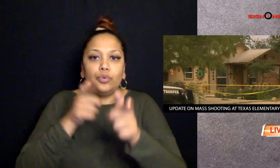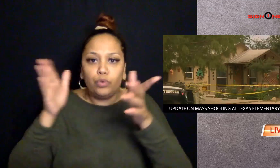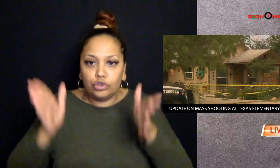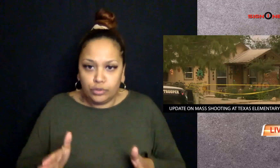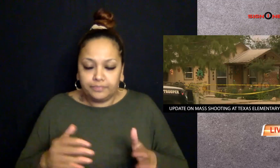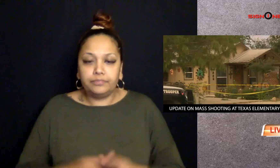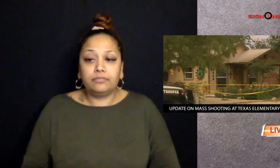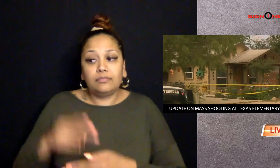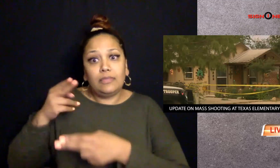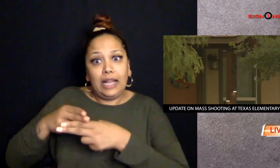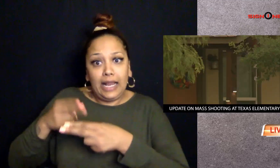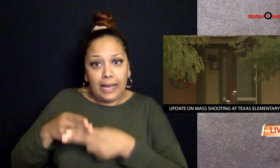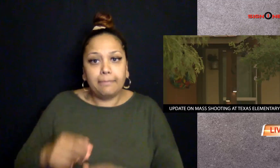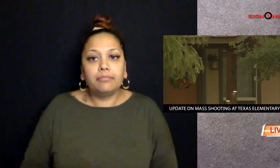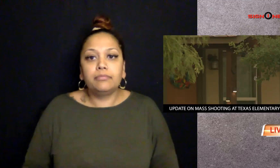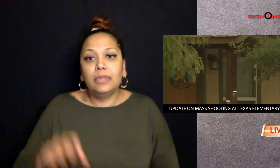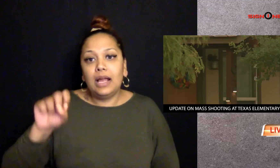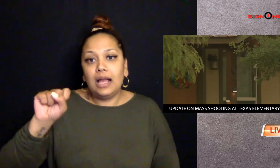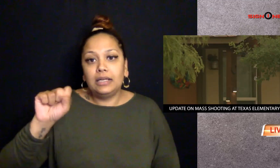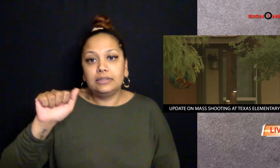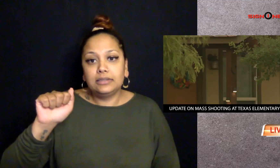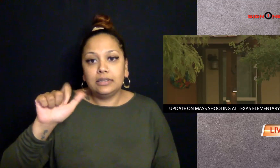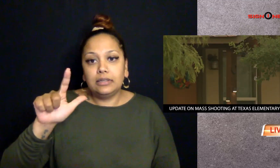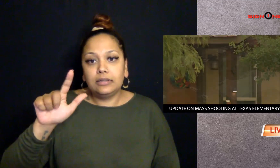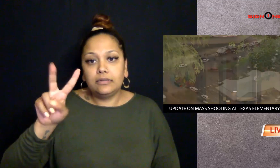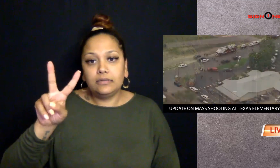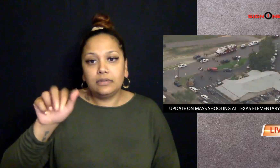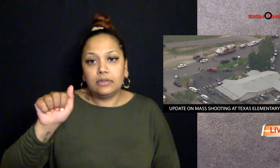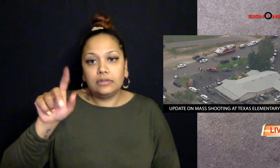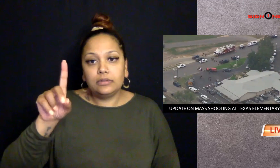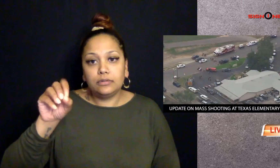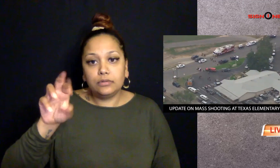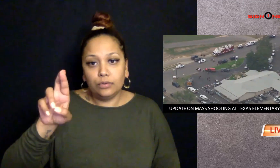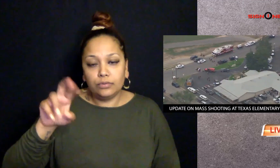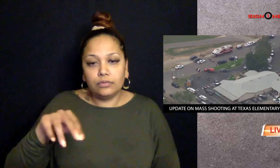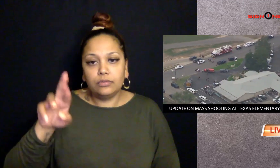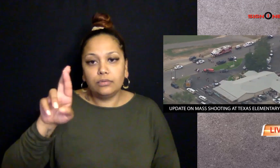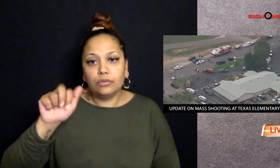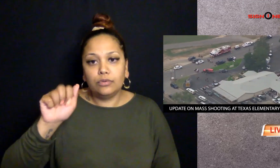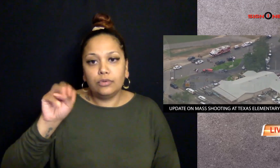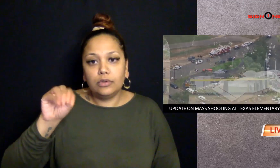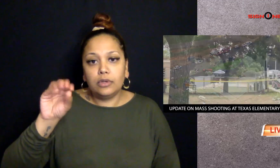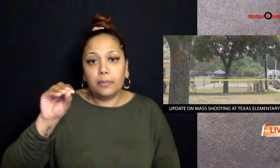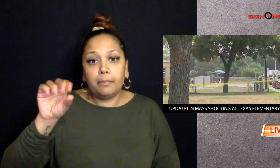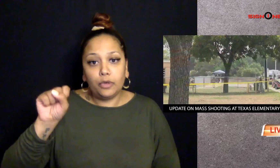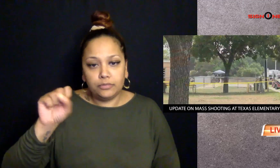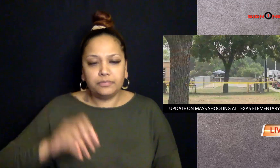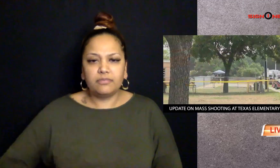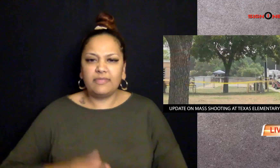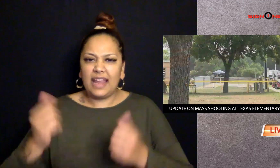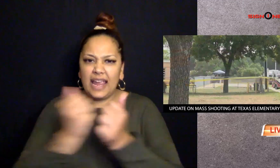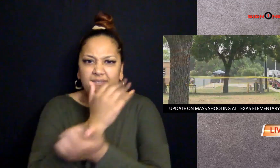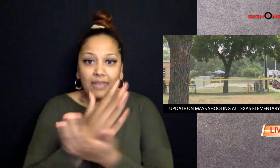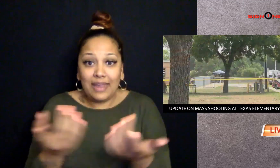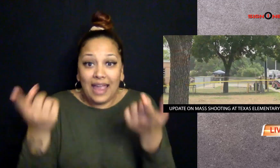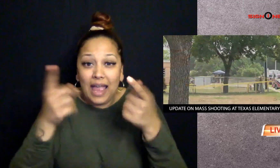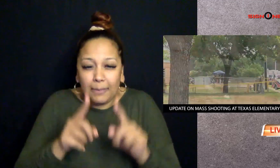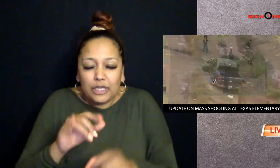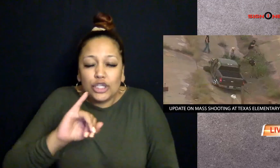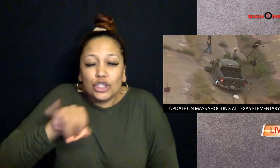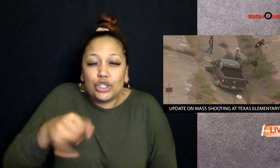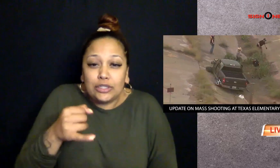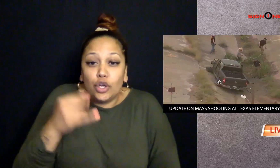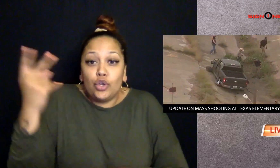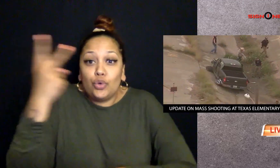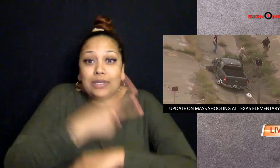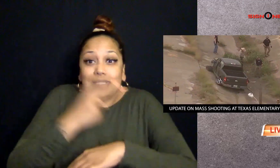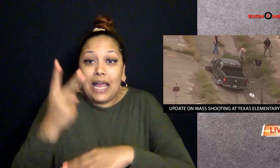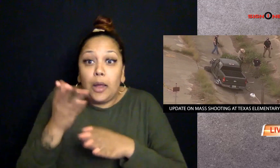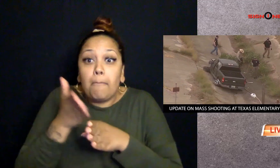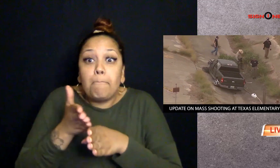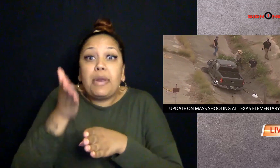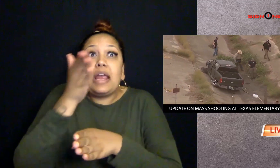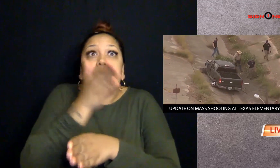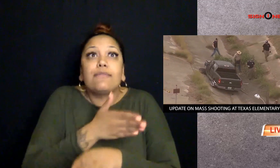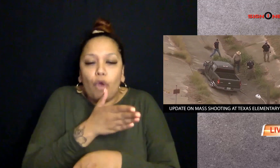shot and killed the 18-year-old suspected gunman Salvador Ramos all of this happening